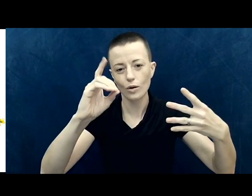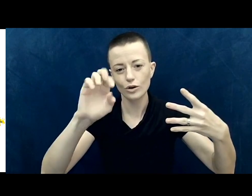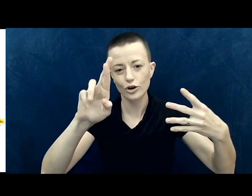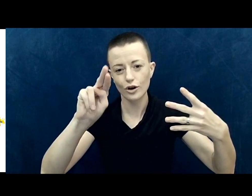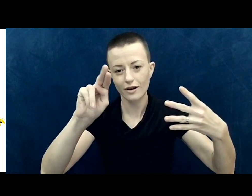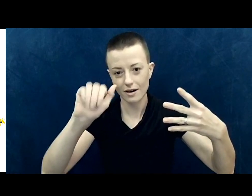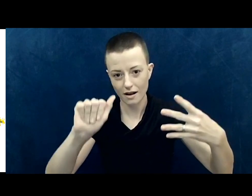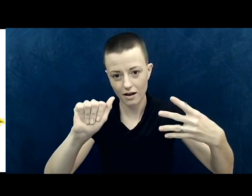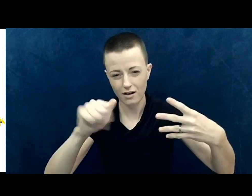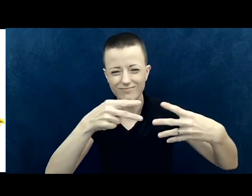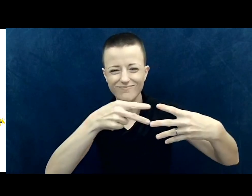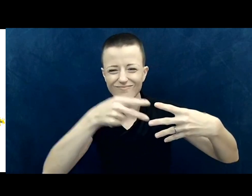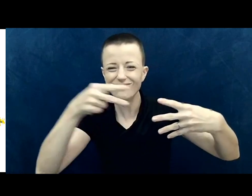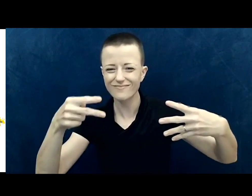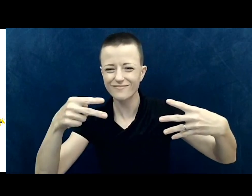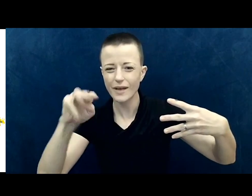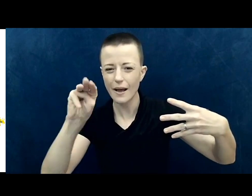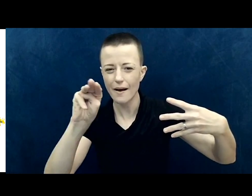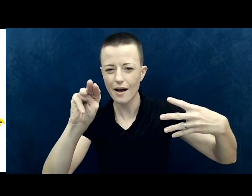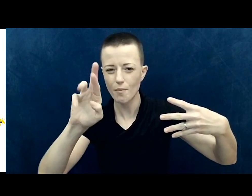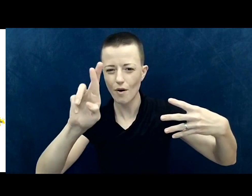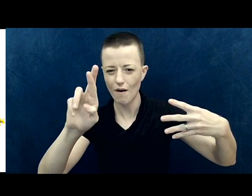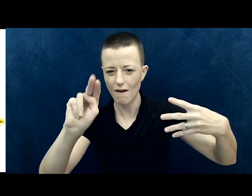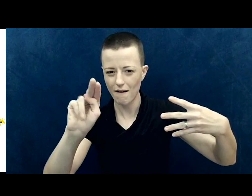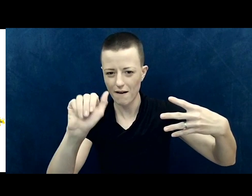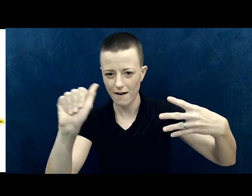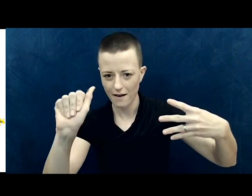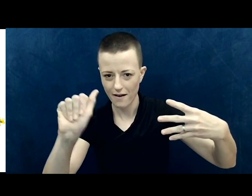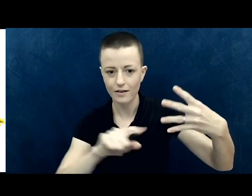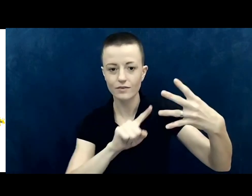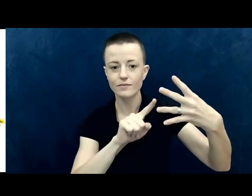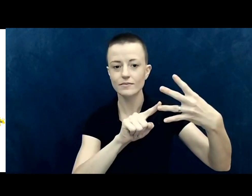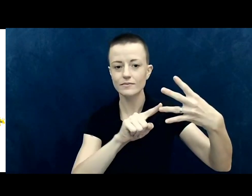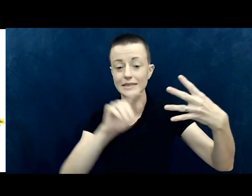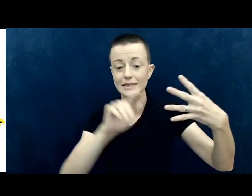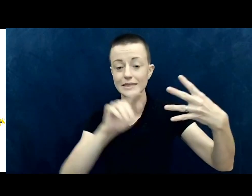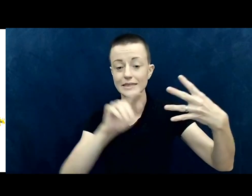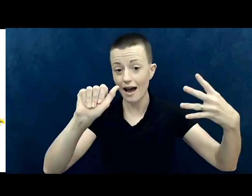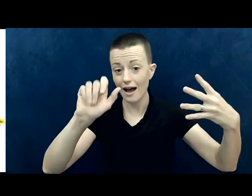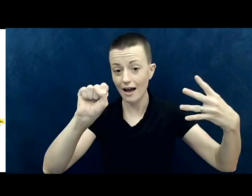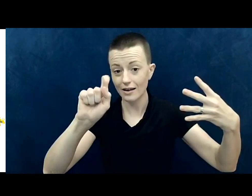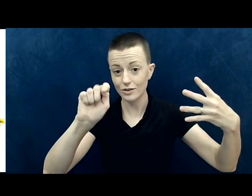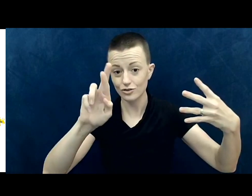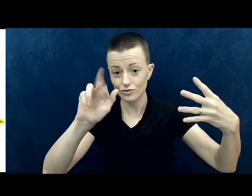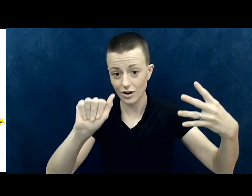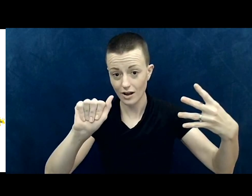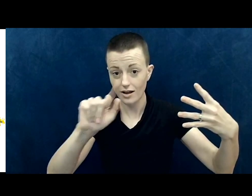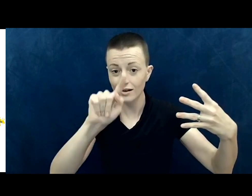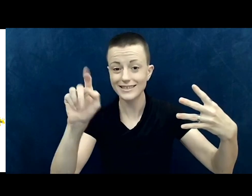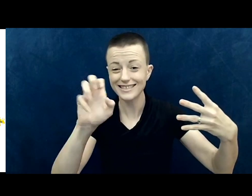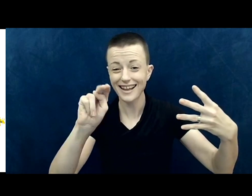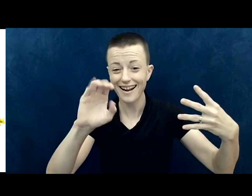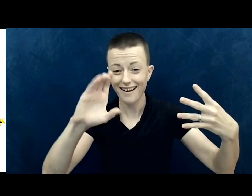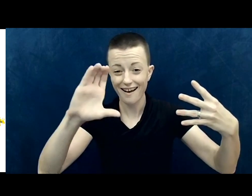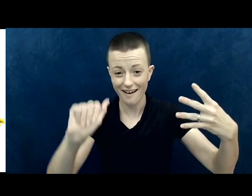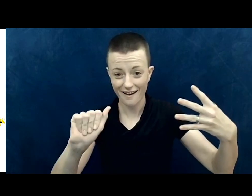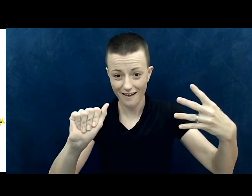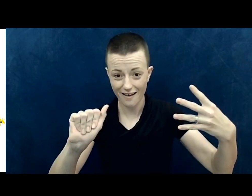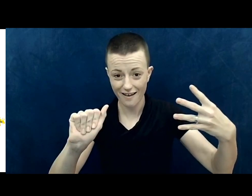the Pfizer-BioNTech and Moderna, which are the mRNA vaccines, and the AstraZeneca and Johnson and Johnson vaccines,